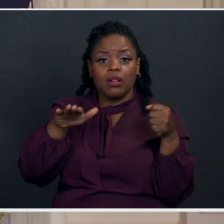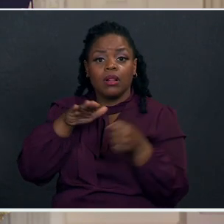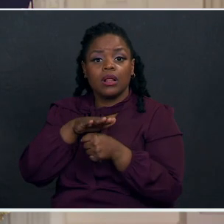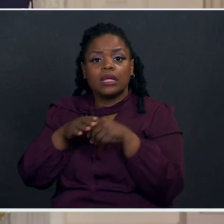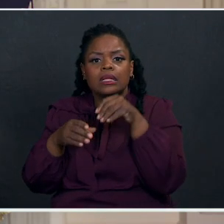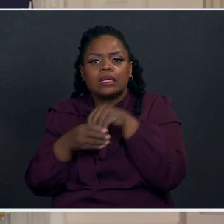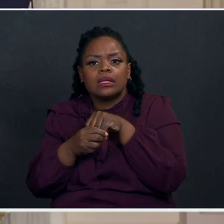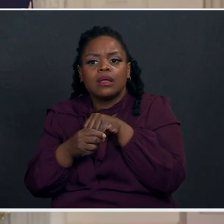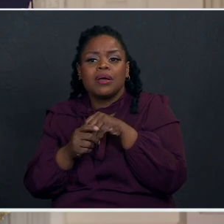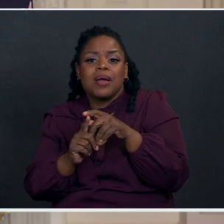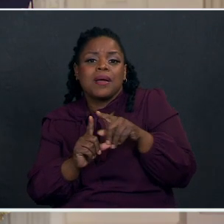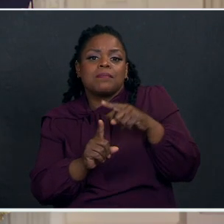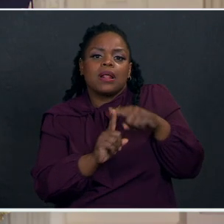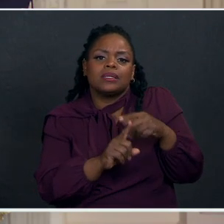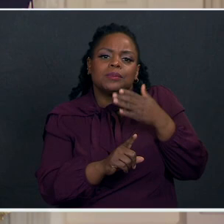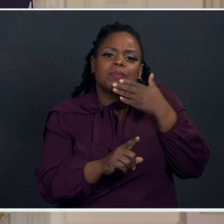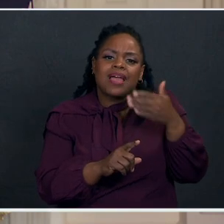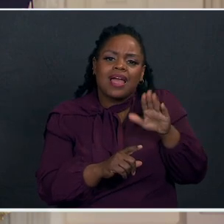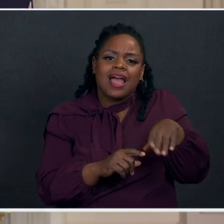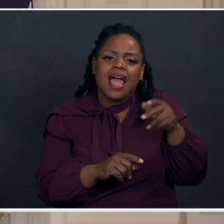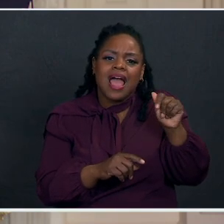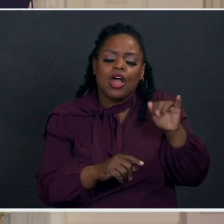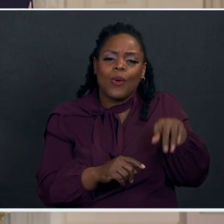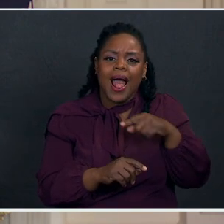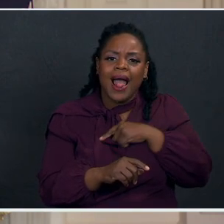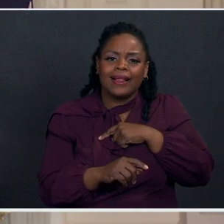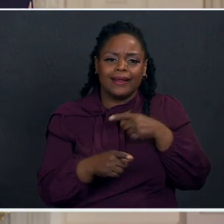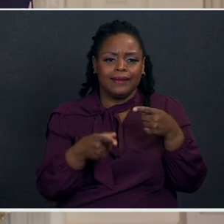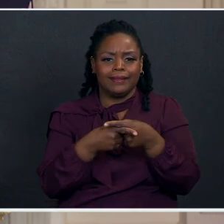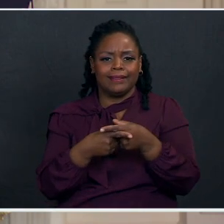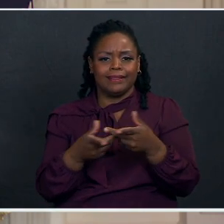is associated with an increased risk of death from COVID-19.